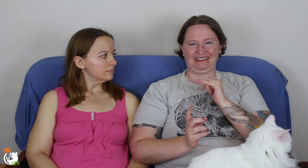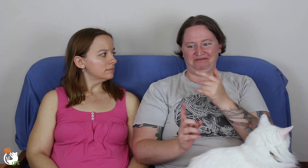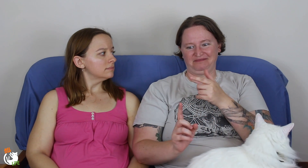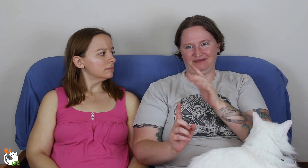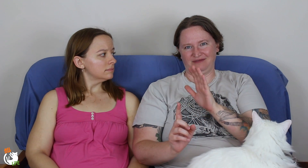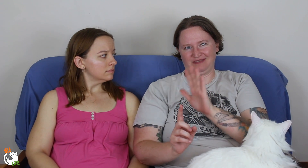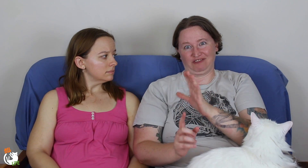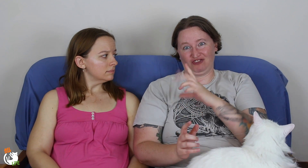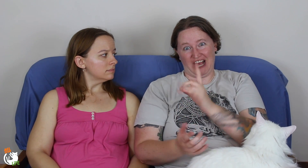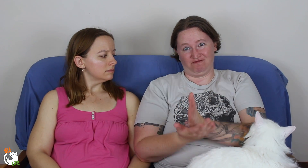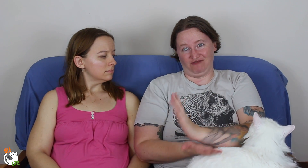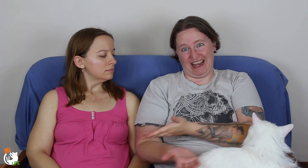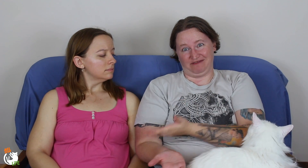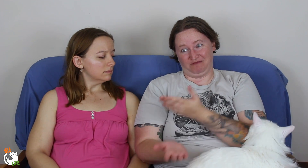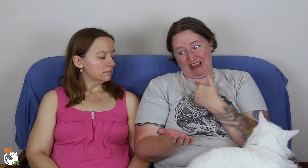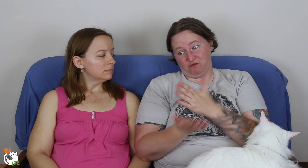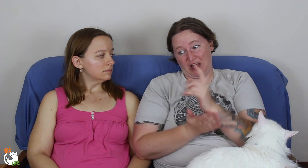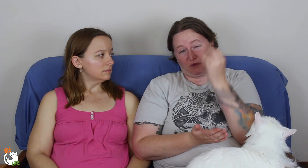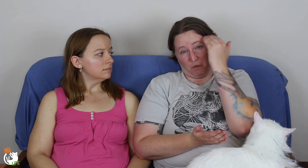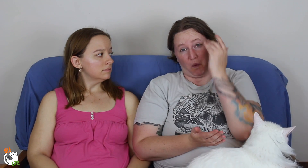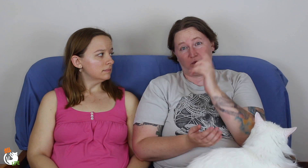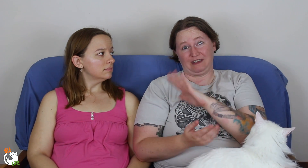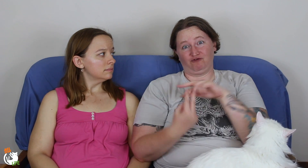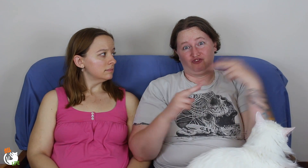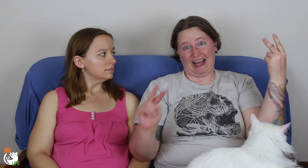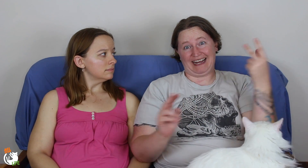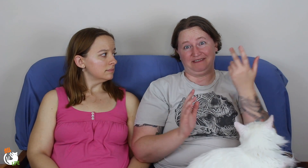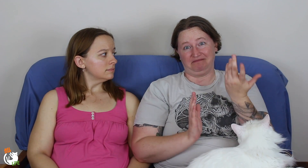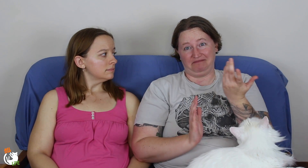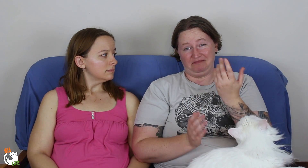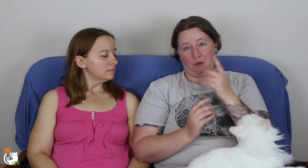But actually it's about the child and their rights. Their rights to know their genetics.